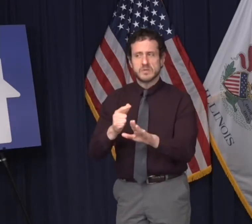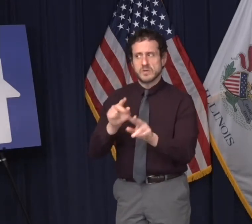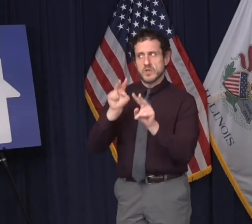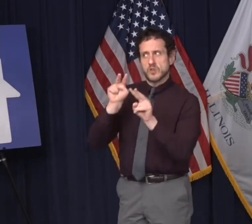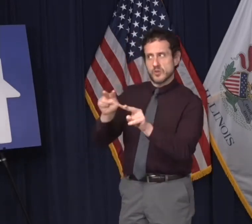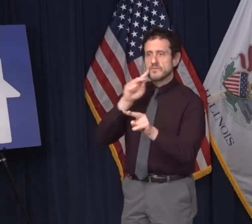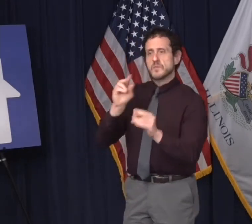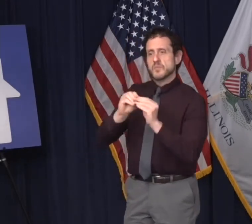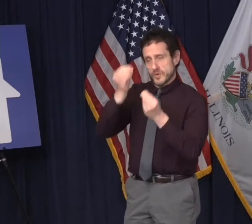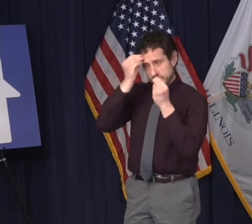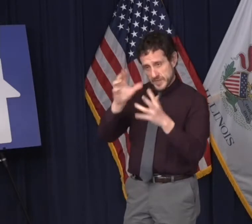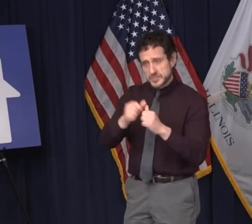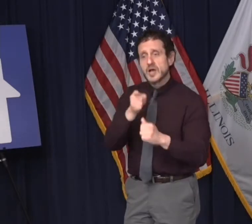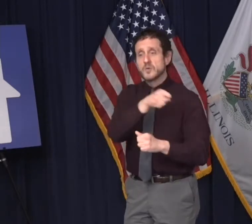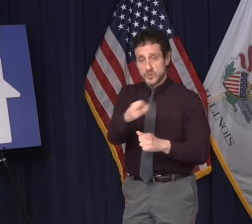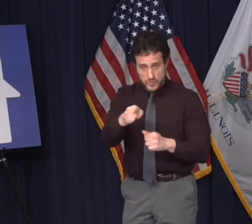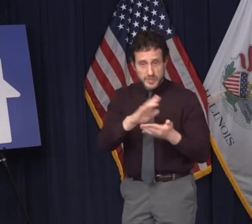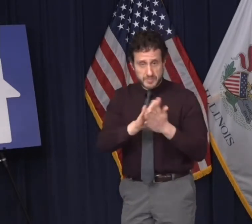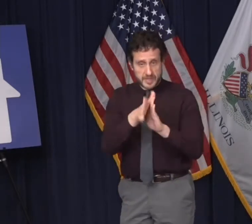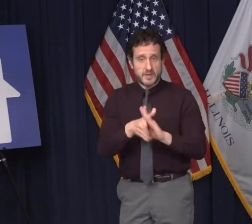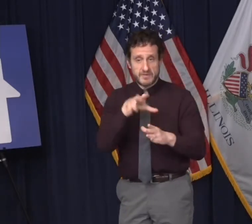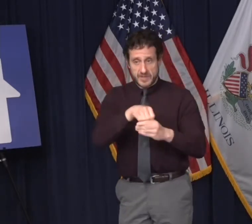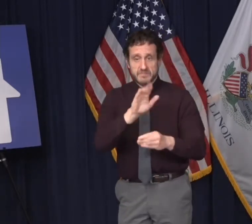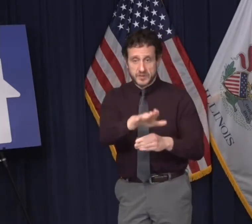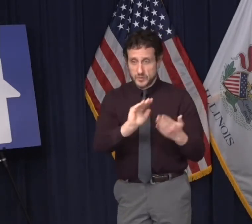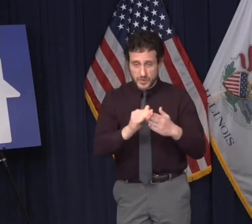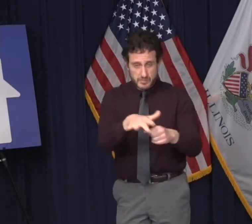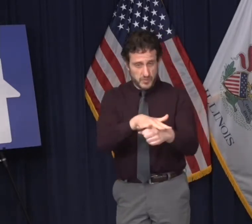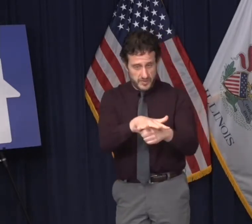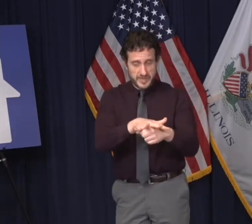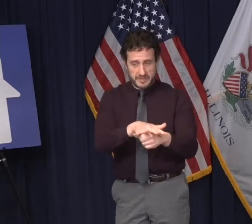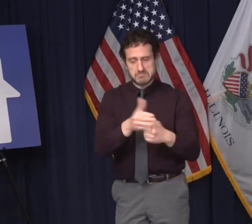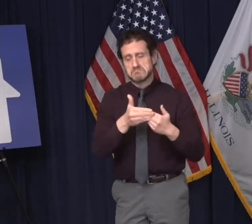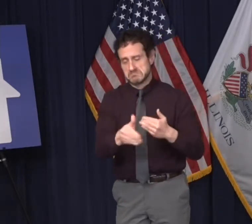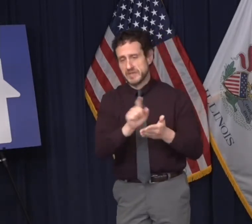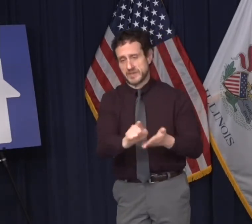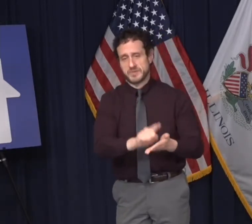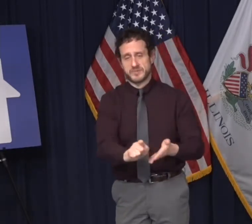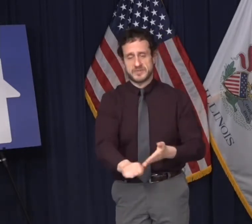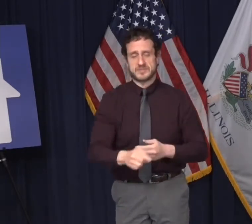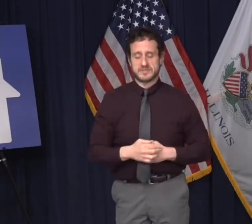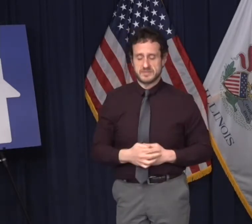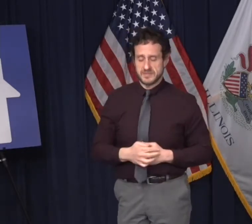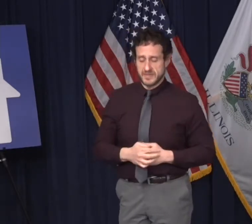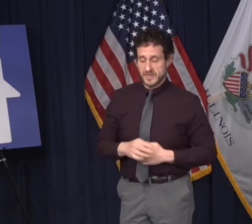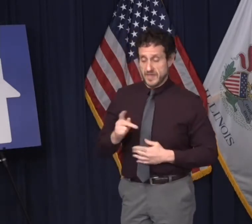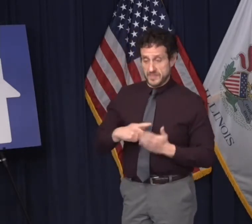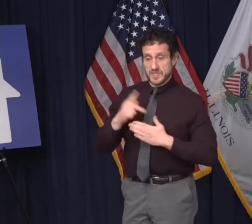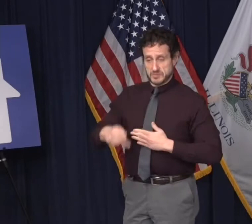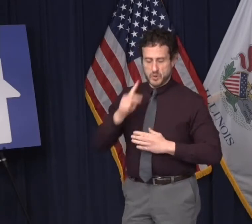PART OF THAT, KEEP AN EYE OUT FOR MORE INFORMATION ON HOW TO GET INVOLVED IN YOUR COMMUNITY IN THE COMING WEEKS.